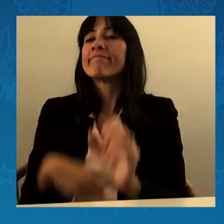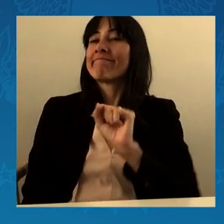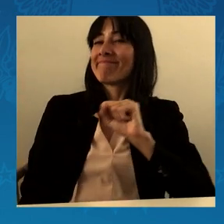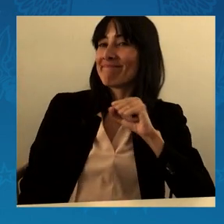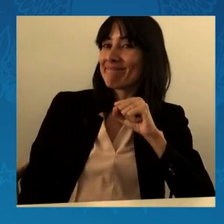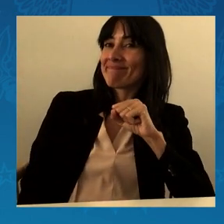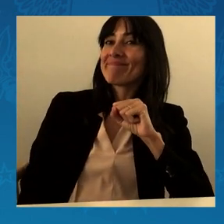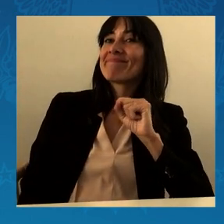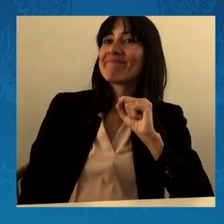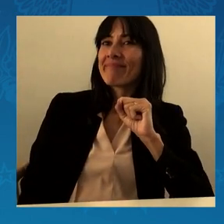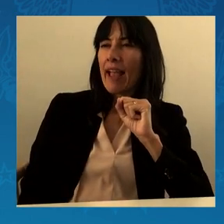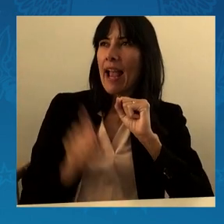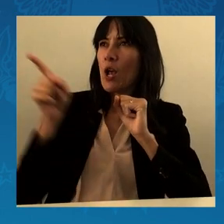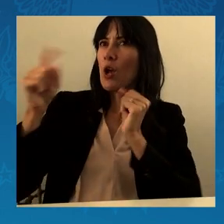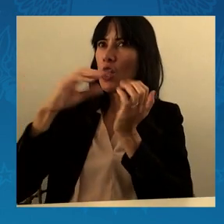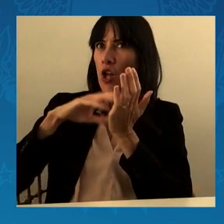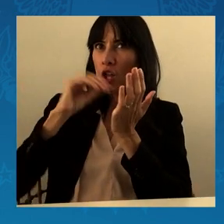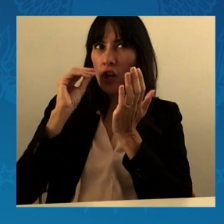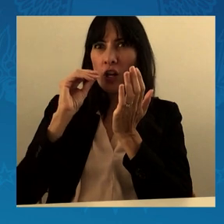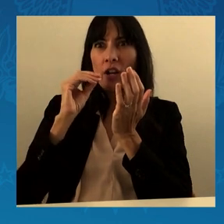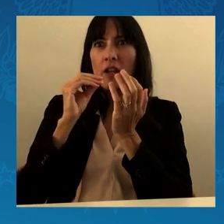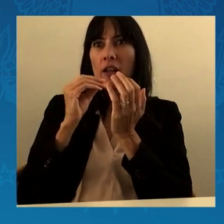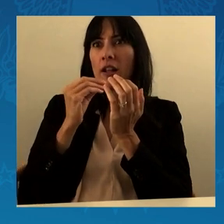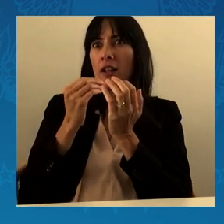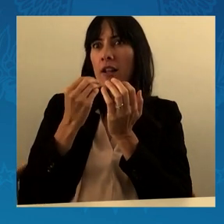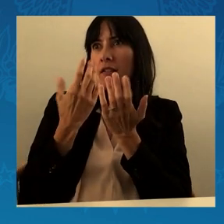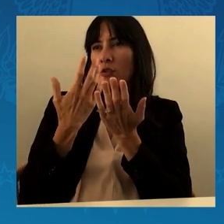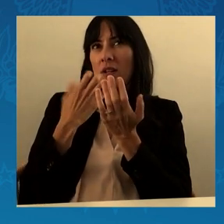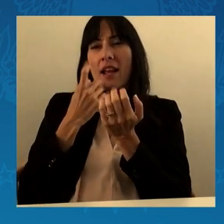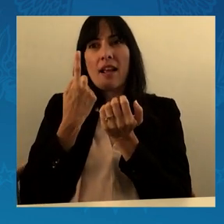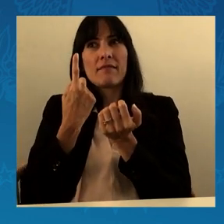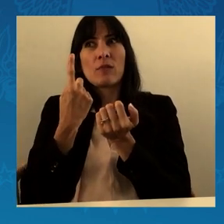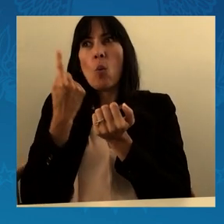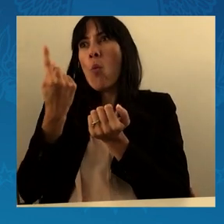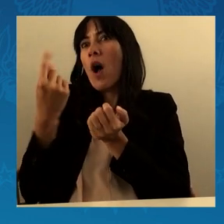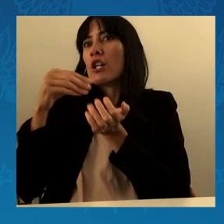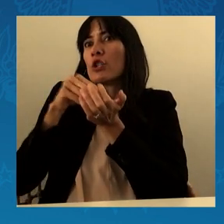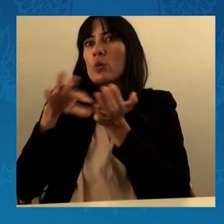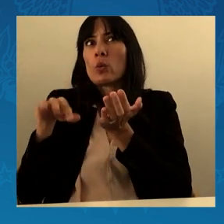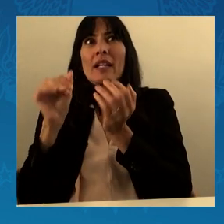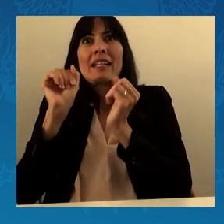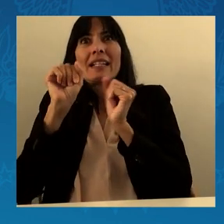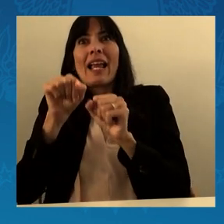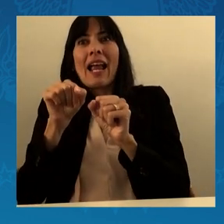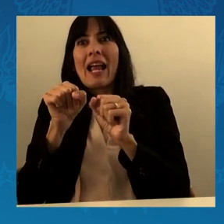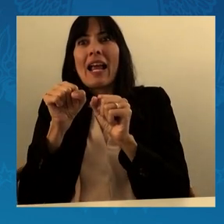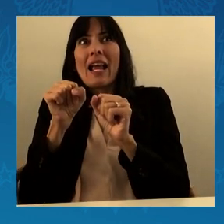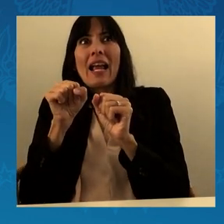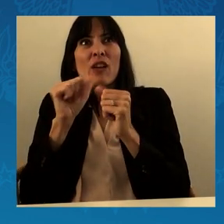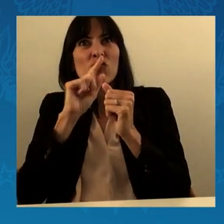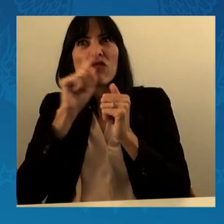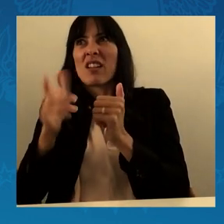being a student and the impact that you can have on people you'll never meet around the globe because of the work that you're doing.